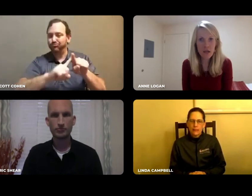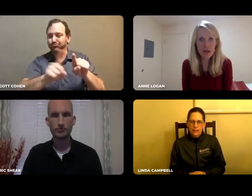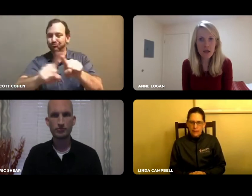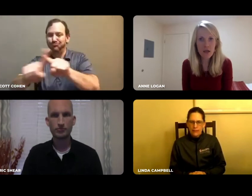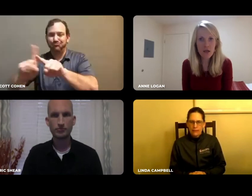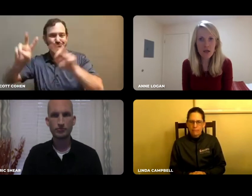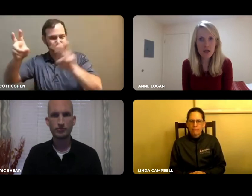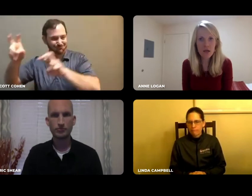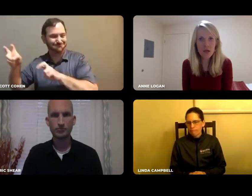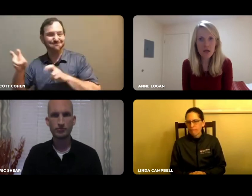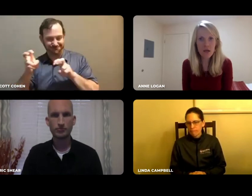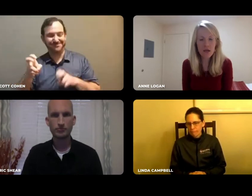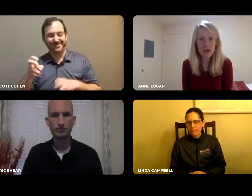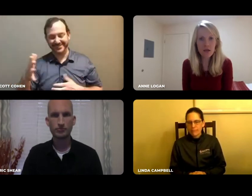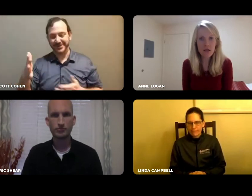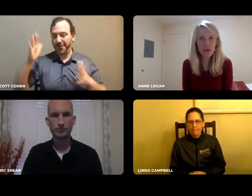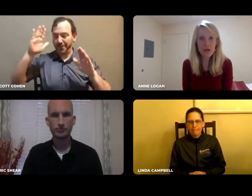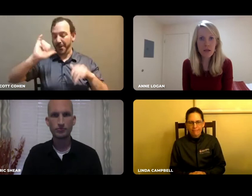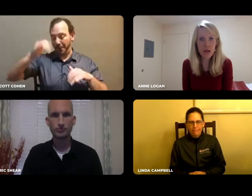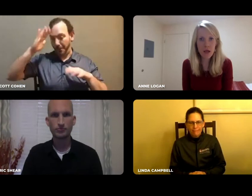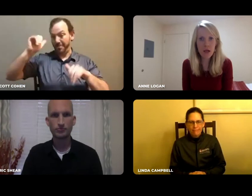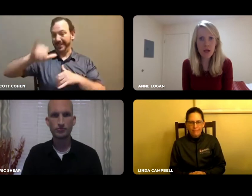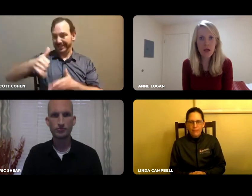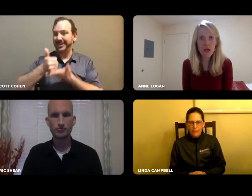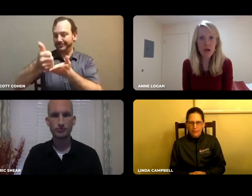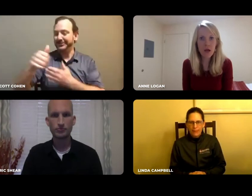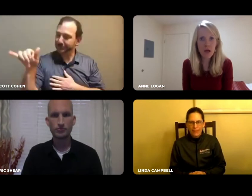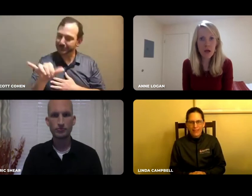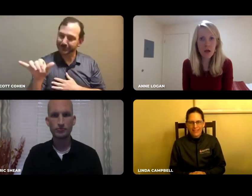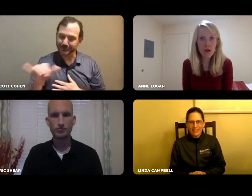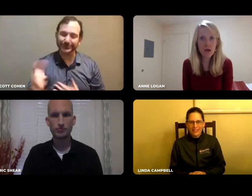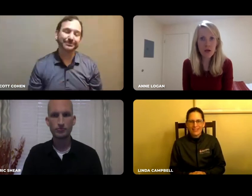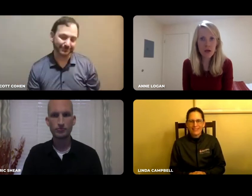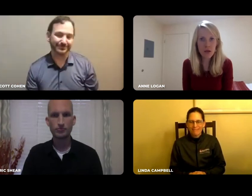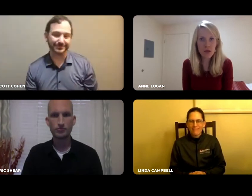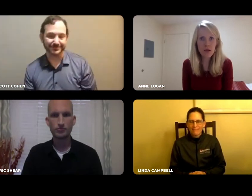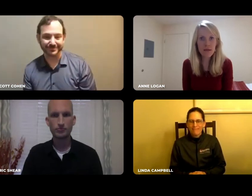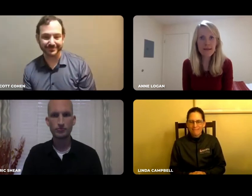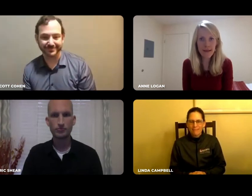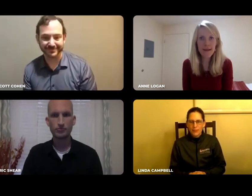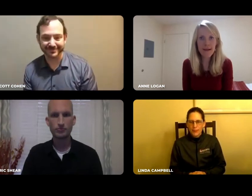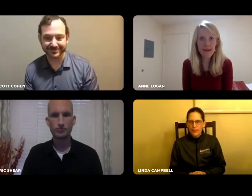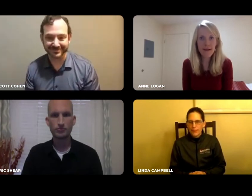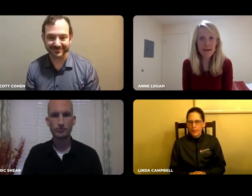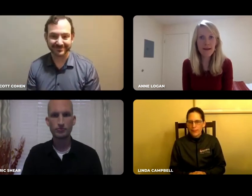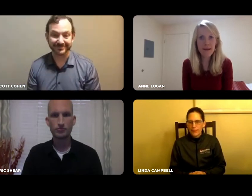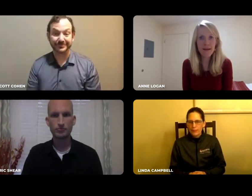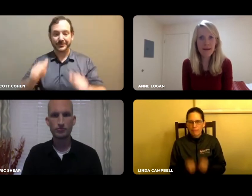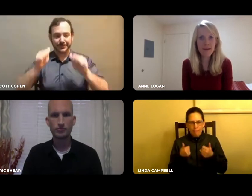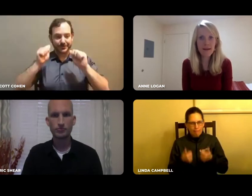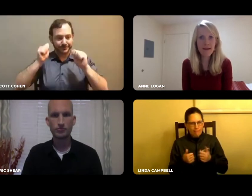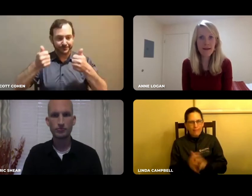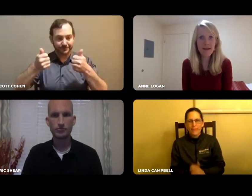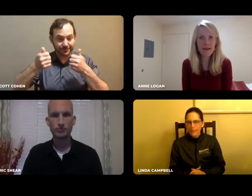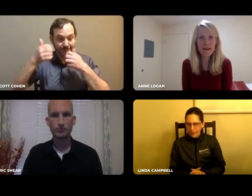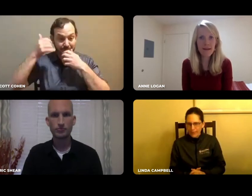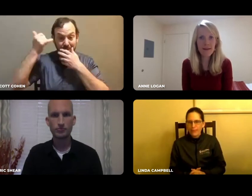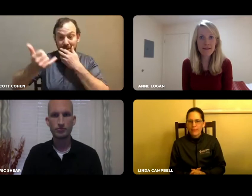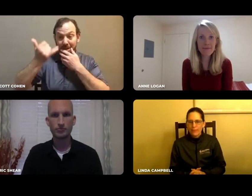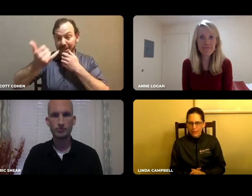They know there are lots of areas they can learn and grow.